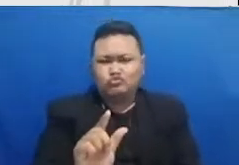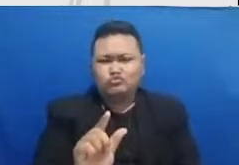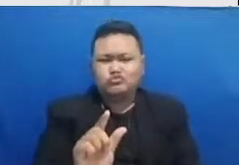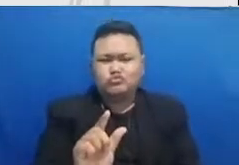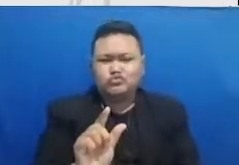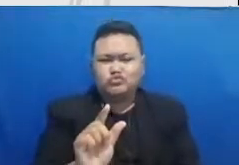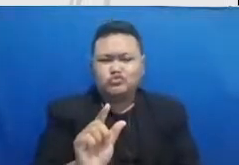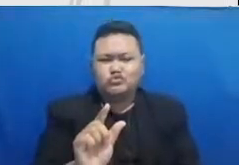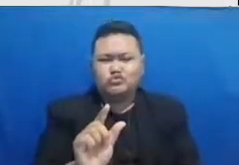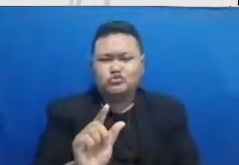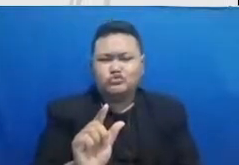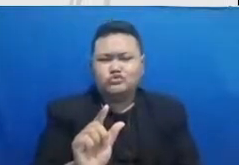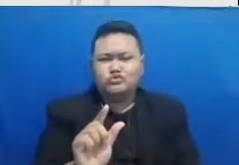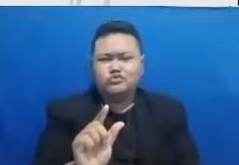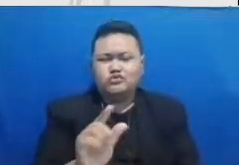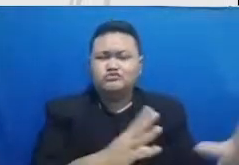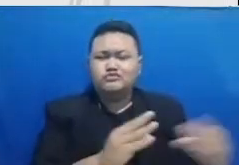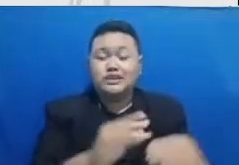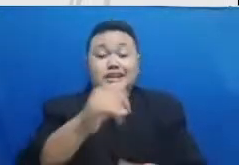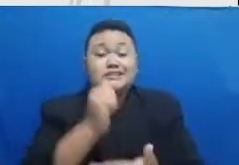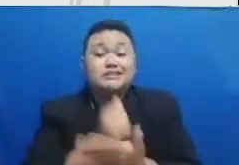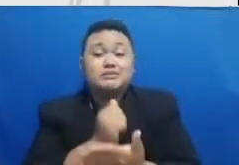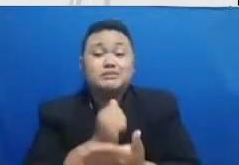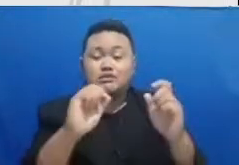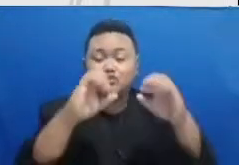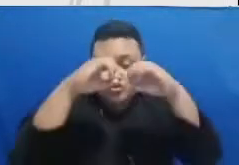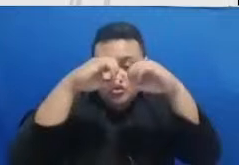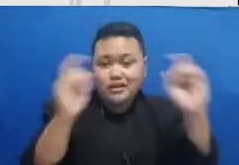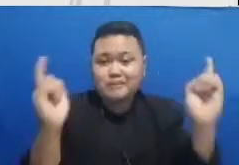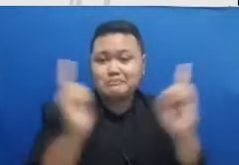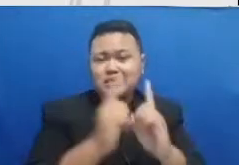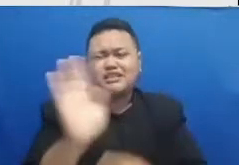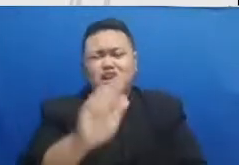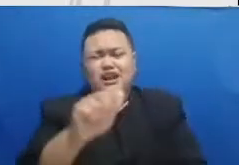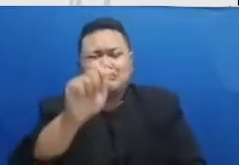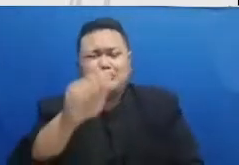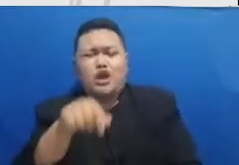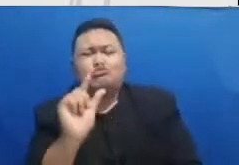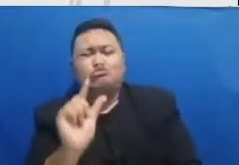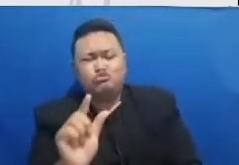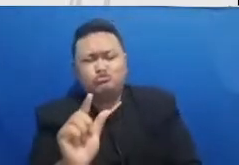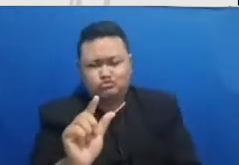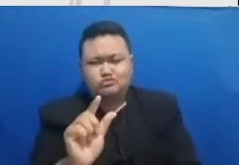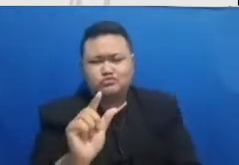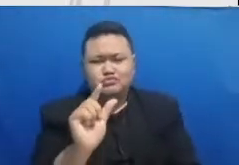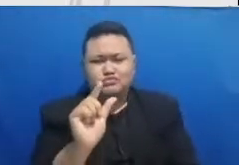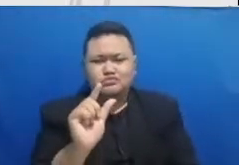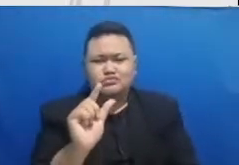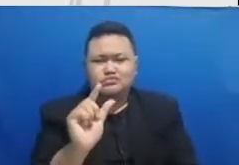only be used for competitors' levels of maturity, which are ice